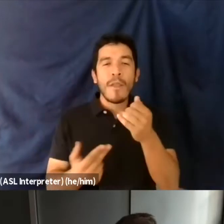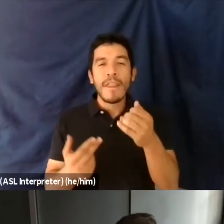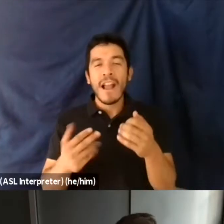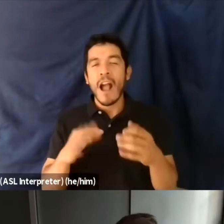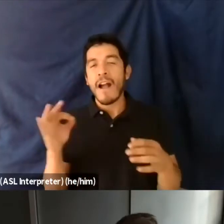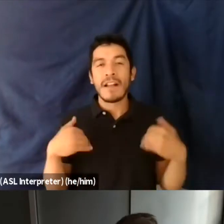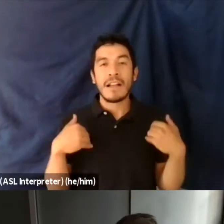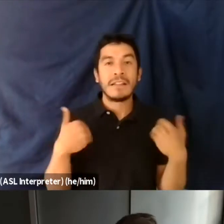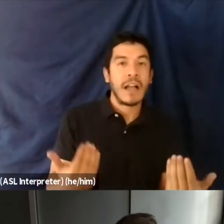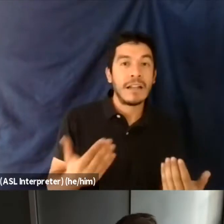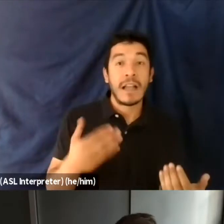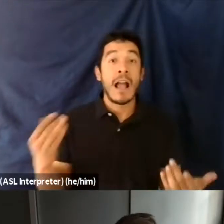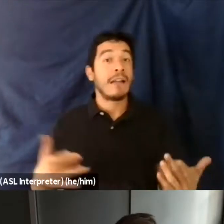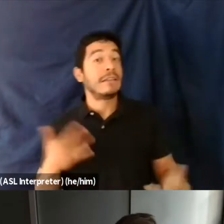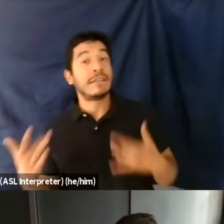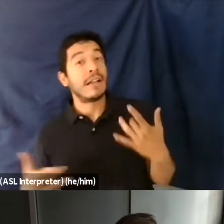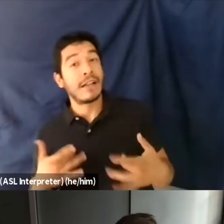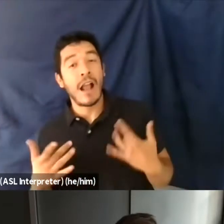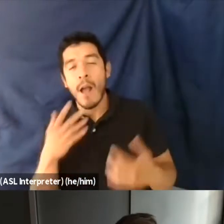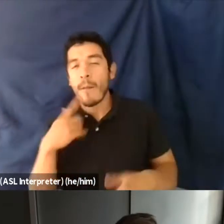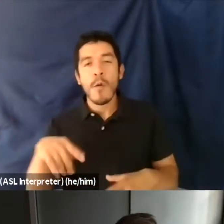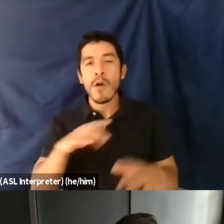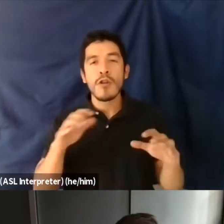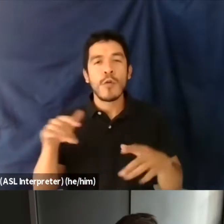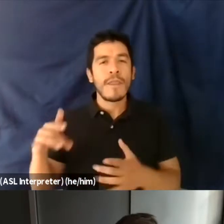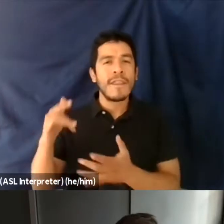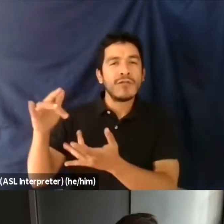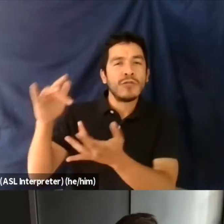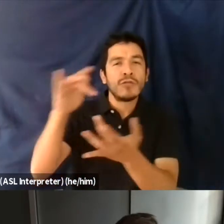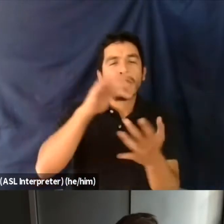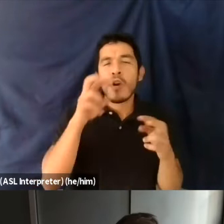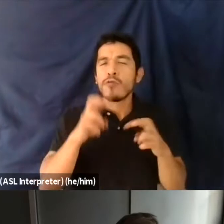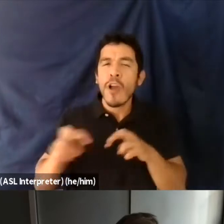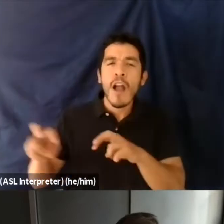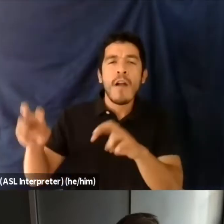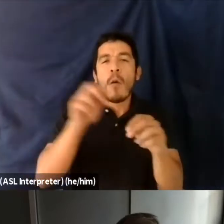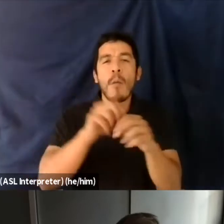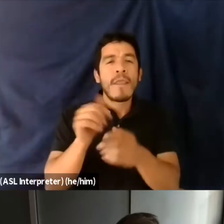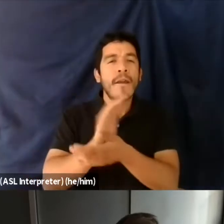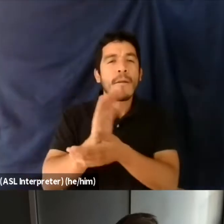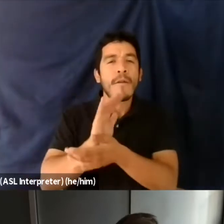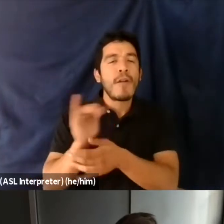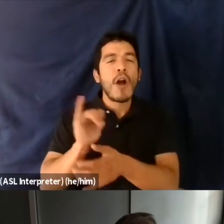'cause you know we've been doing this tour, traveling around with the film and also doing drag performances.